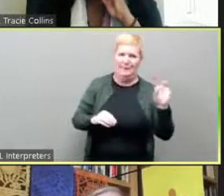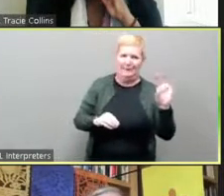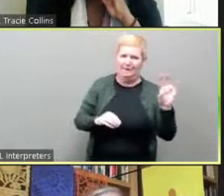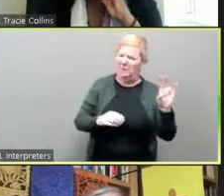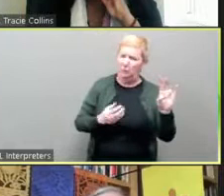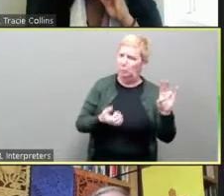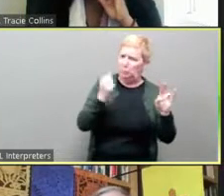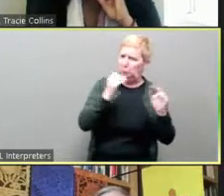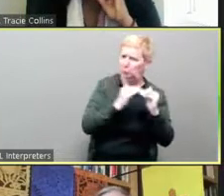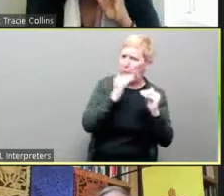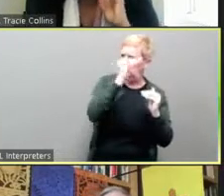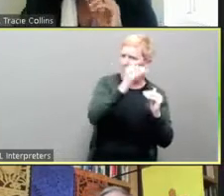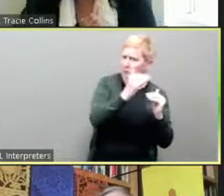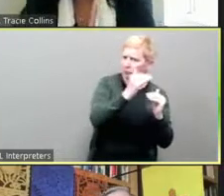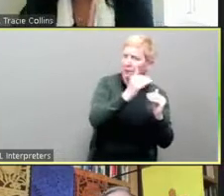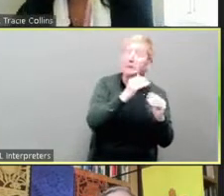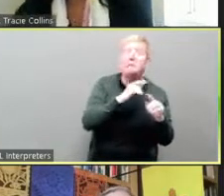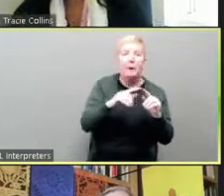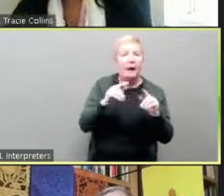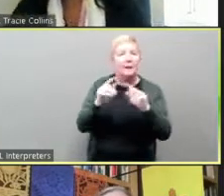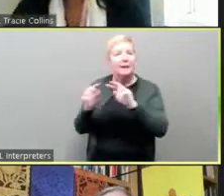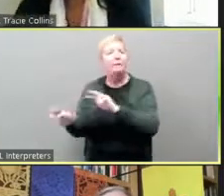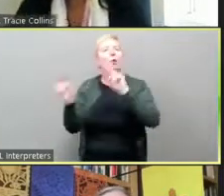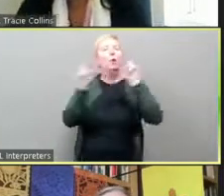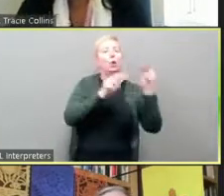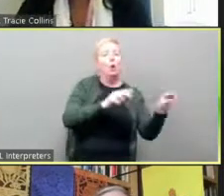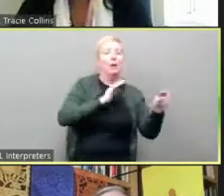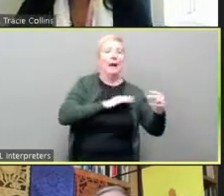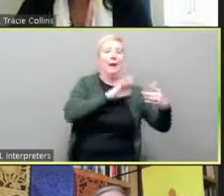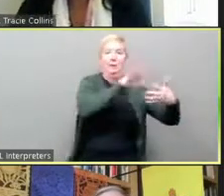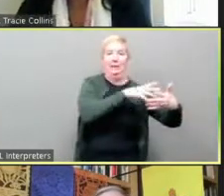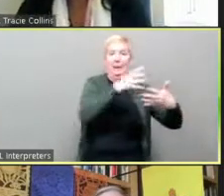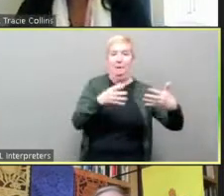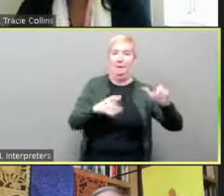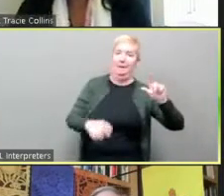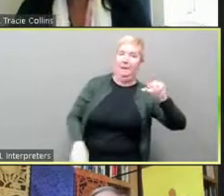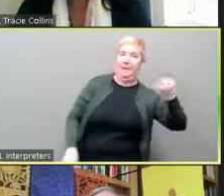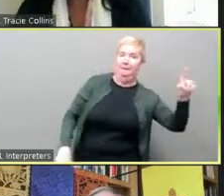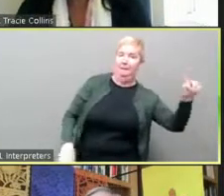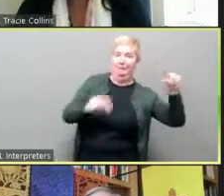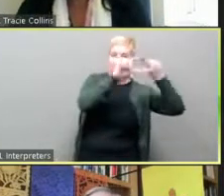table on the left, which we can provide you, uh If you ever you want us to walk